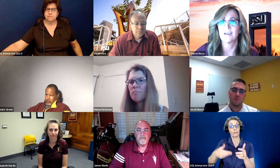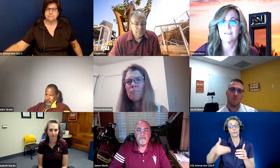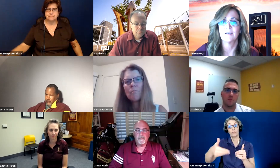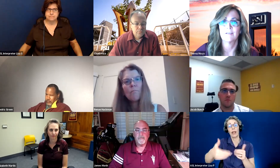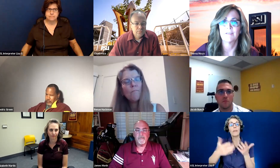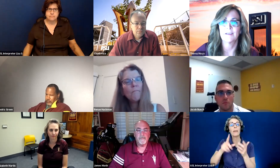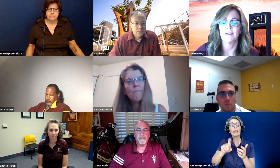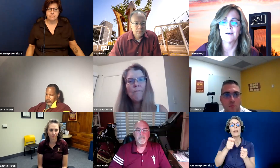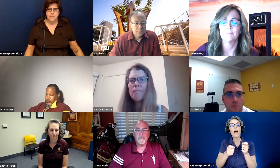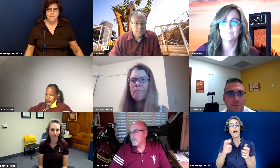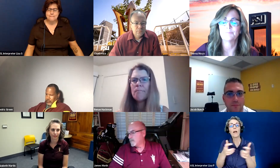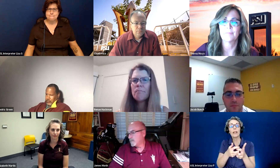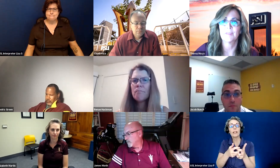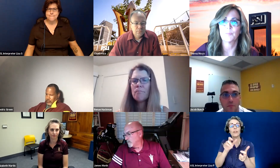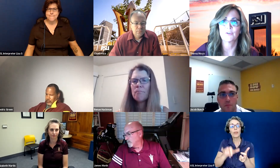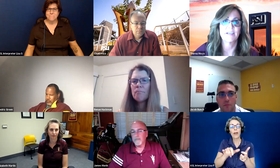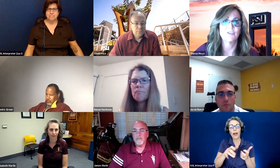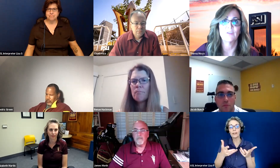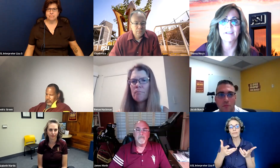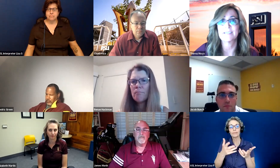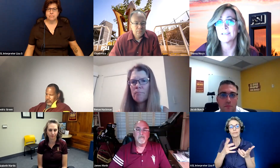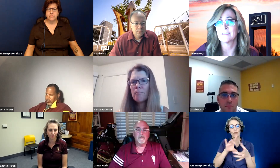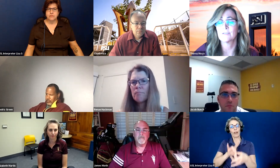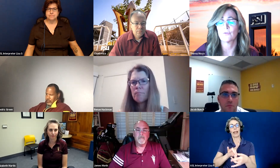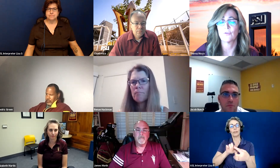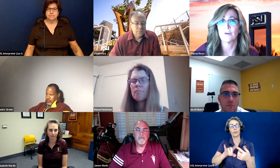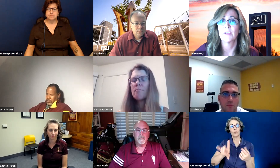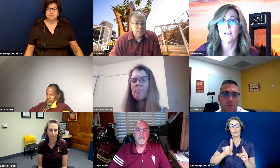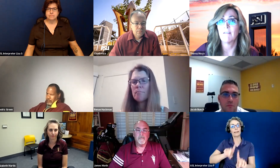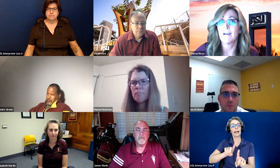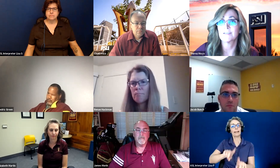that pertain to like attendance or in class